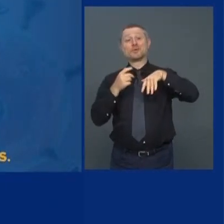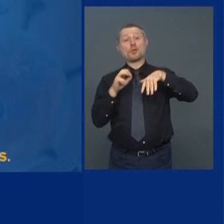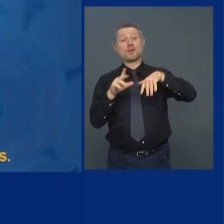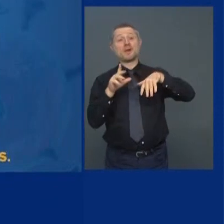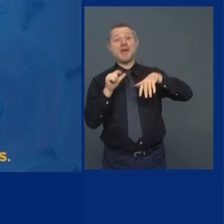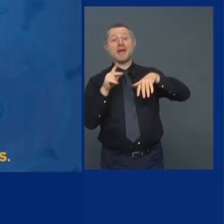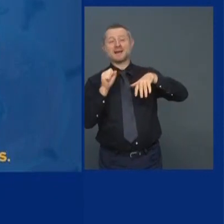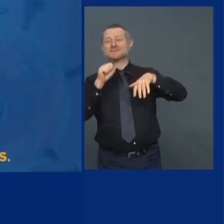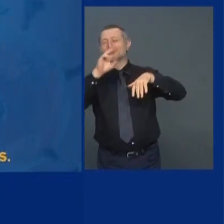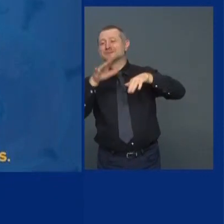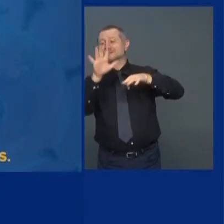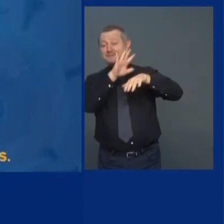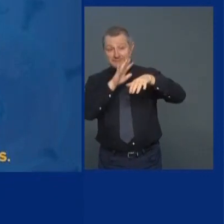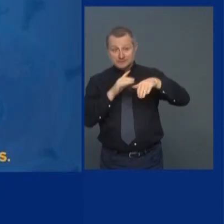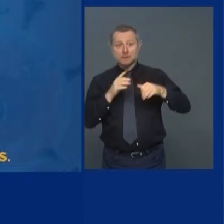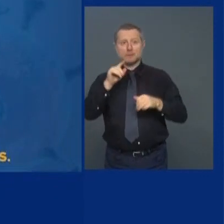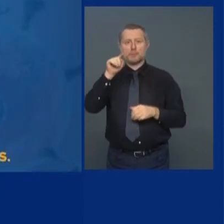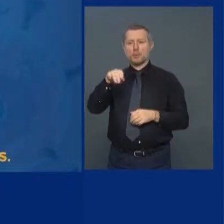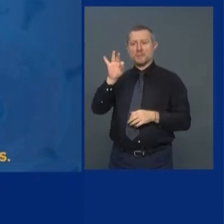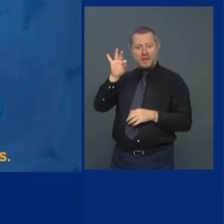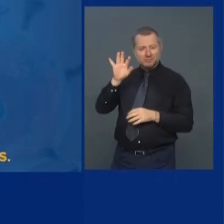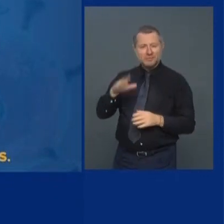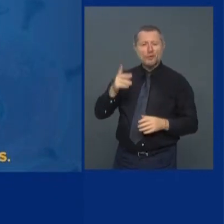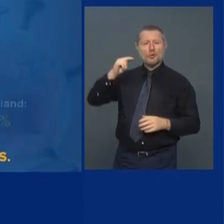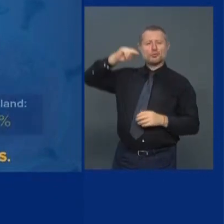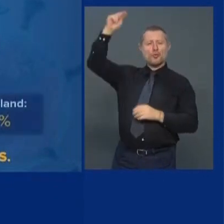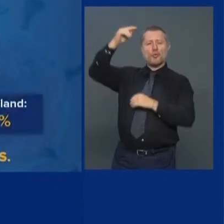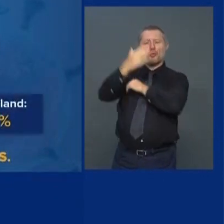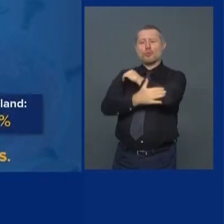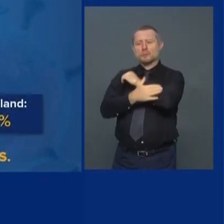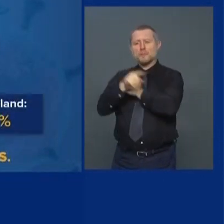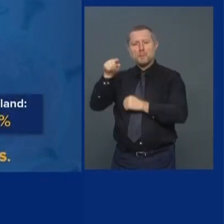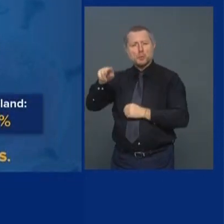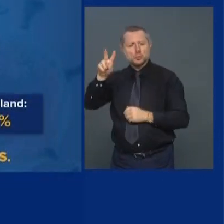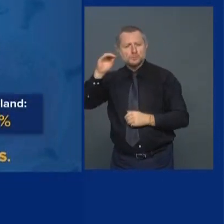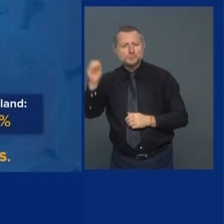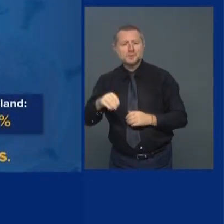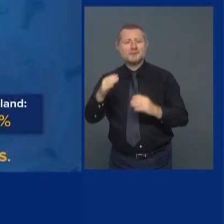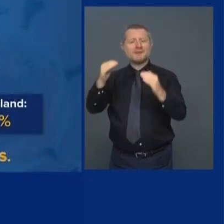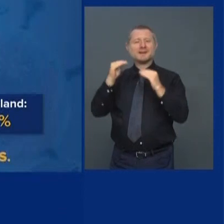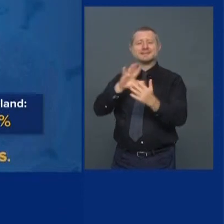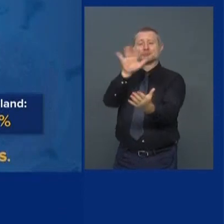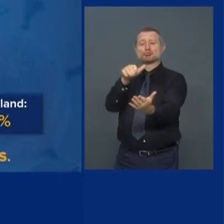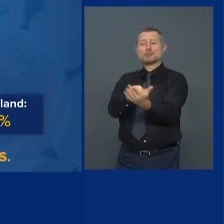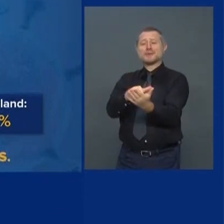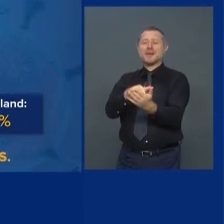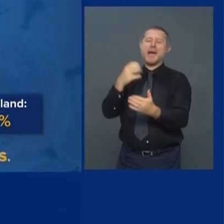WESTERN NEW YORK. FINGER LAKES, 0.9%.